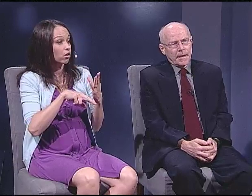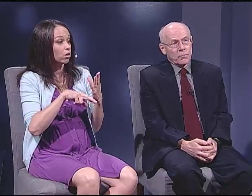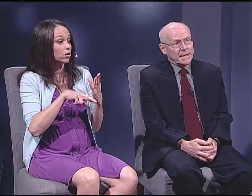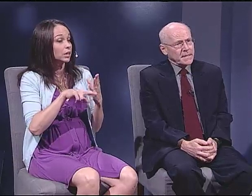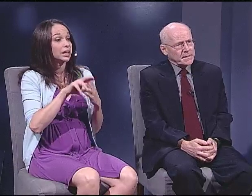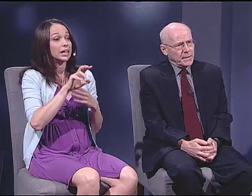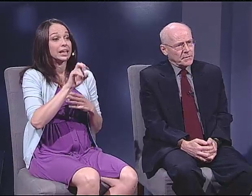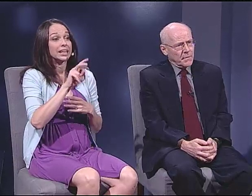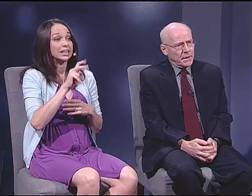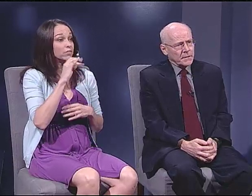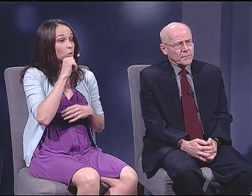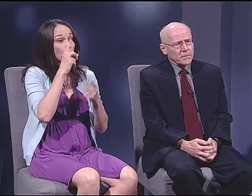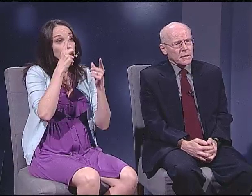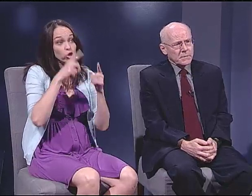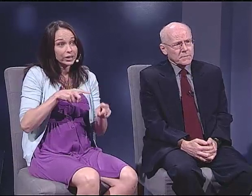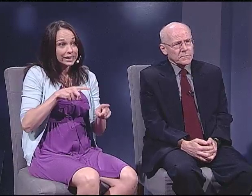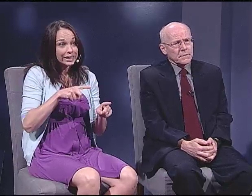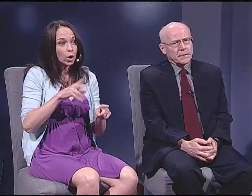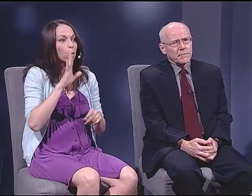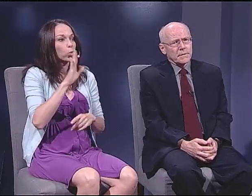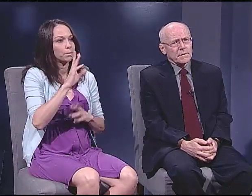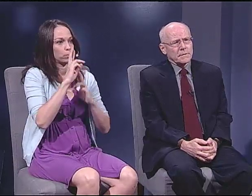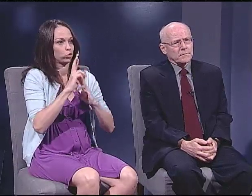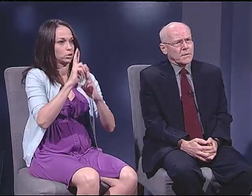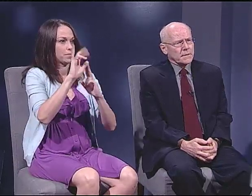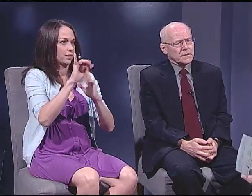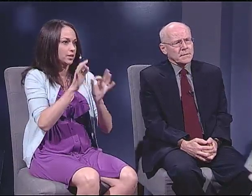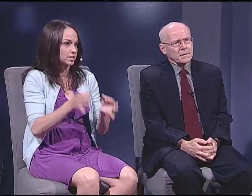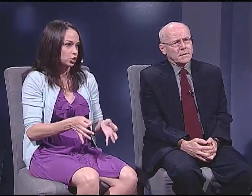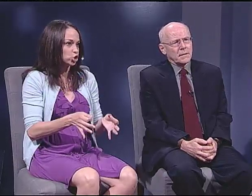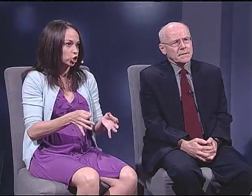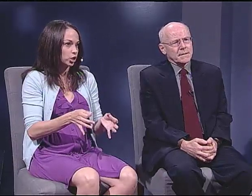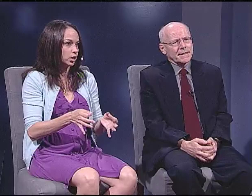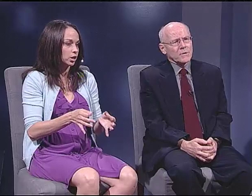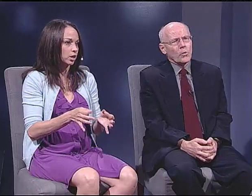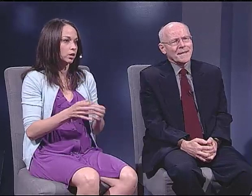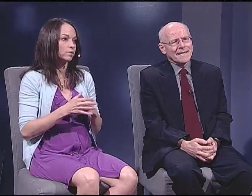And one needs to bear in mind, of course, also certainly with rights and the laws that it's open-ended,